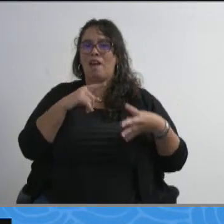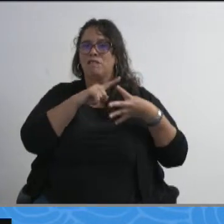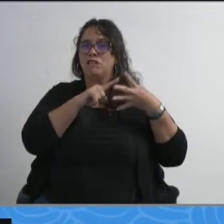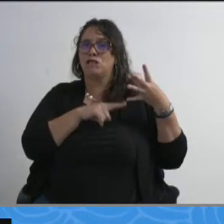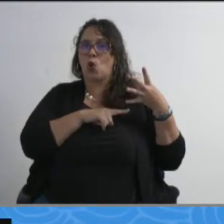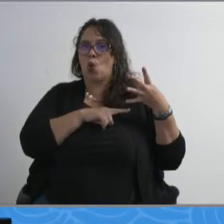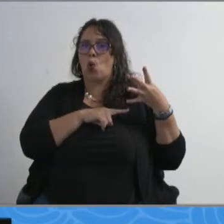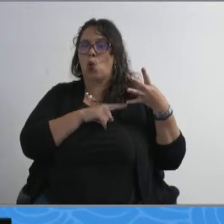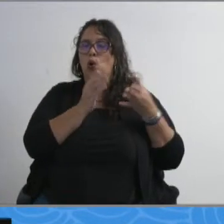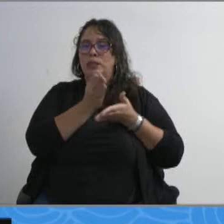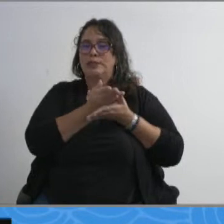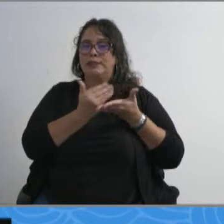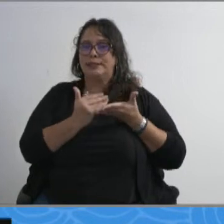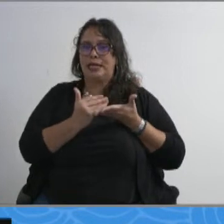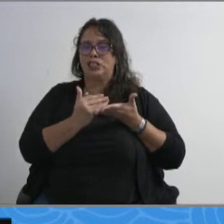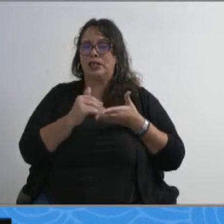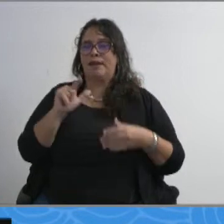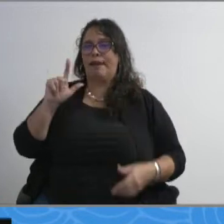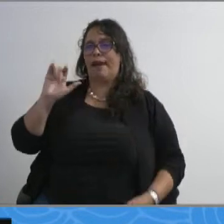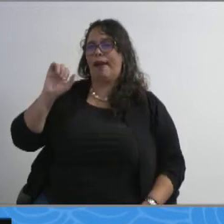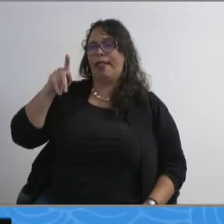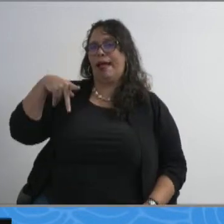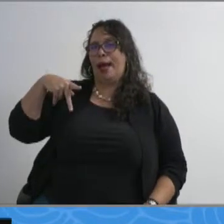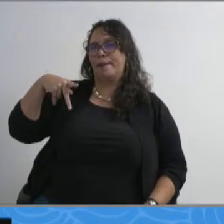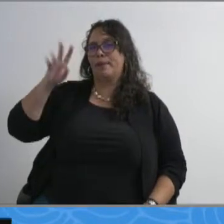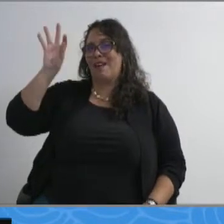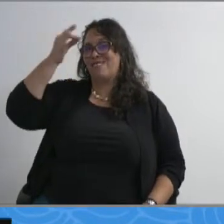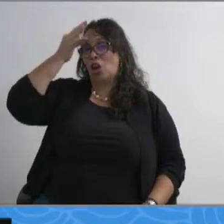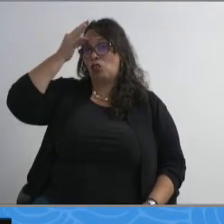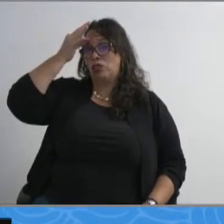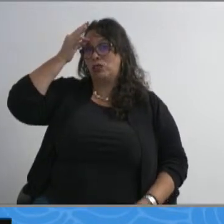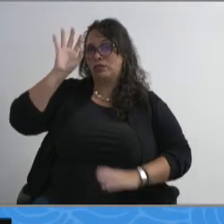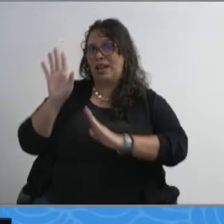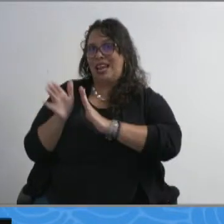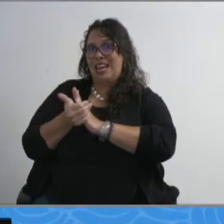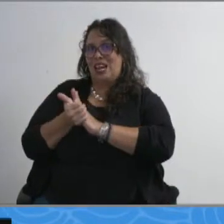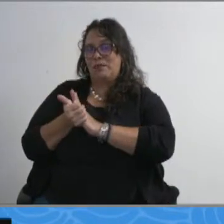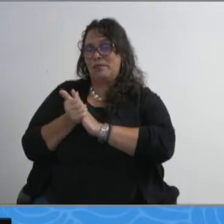of the LCAP Federal Addendum that we are making revisions to